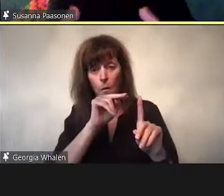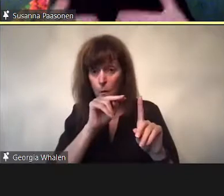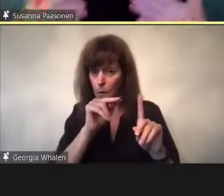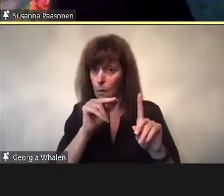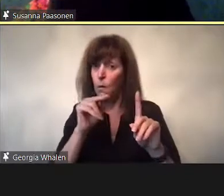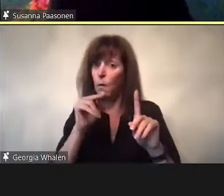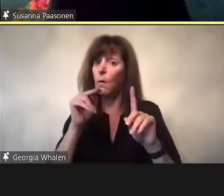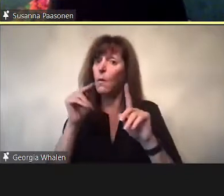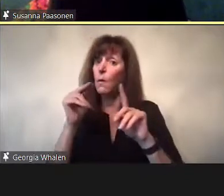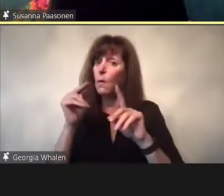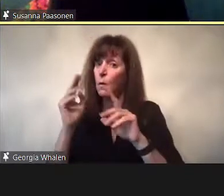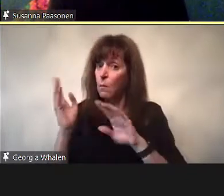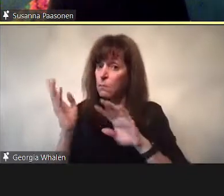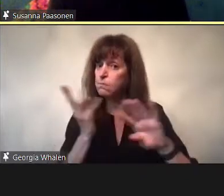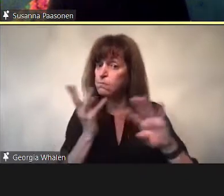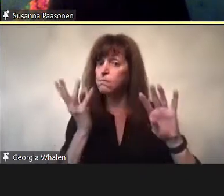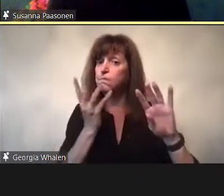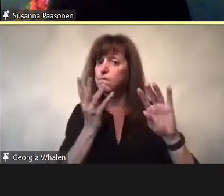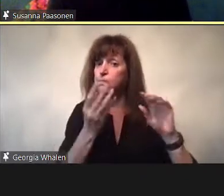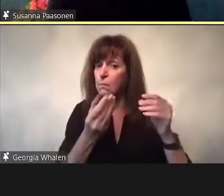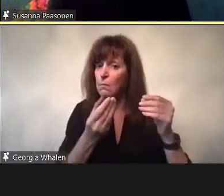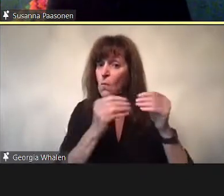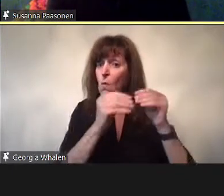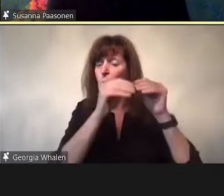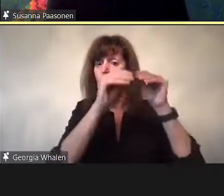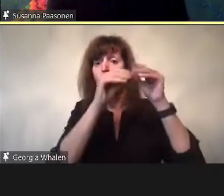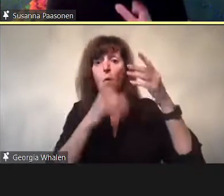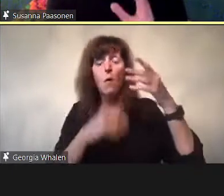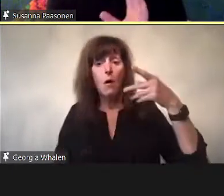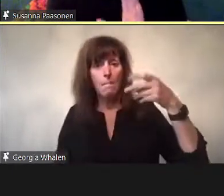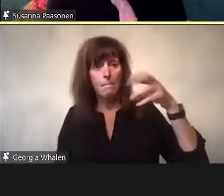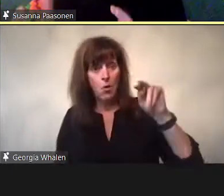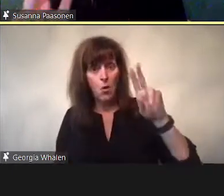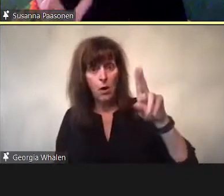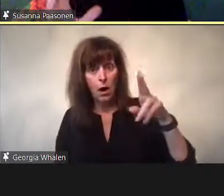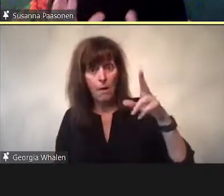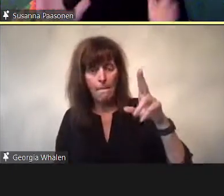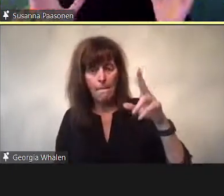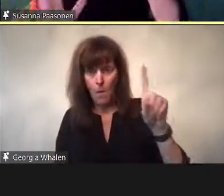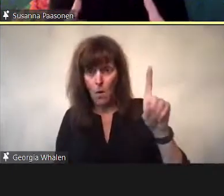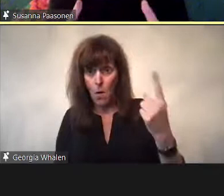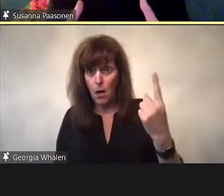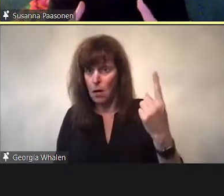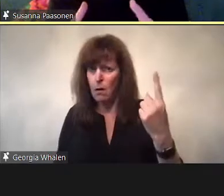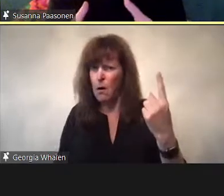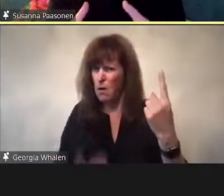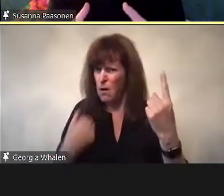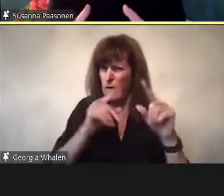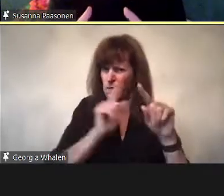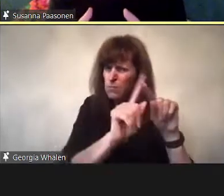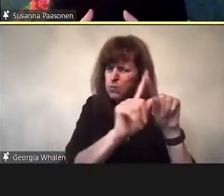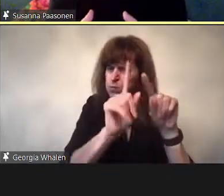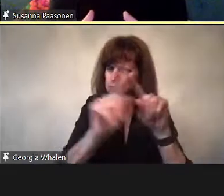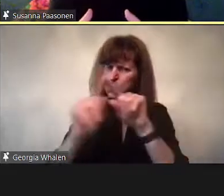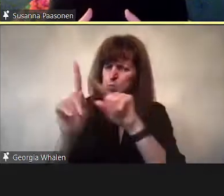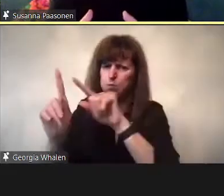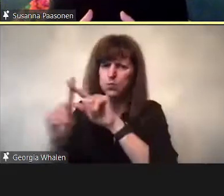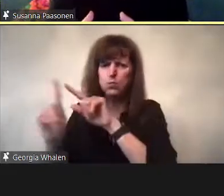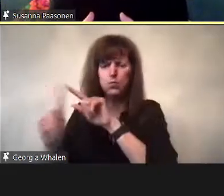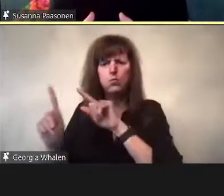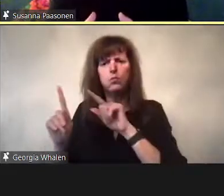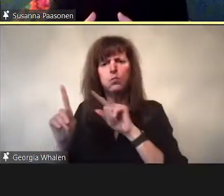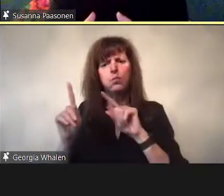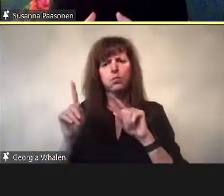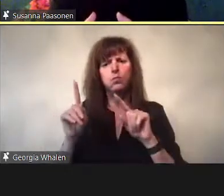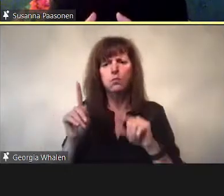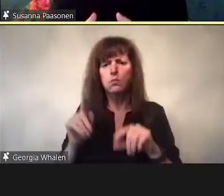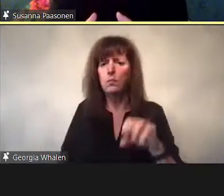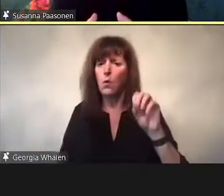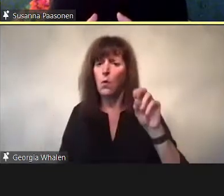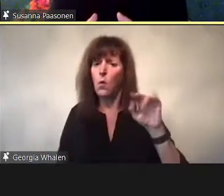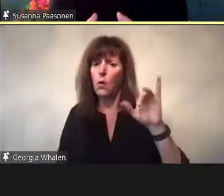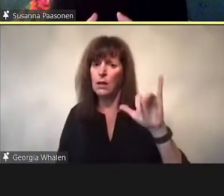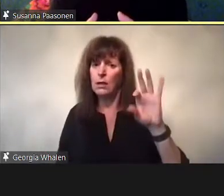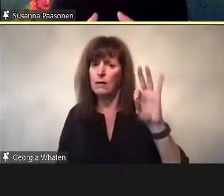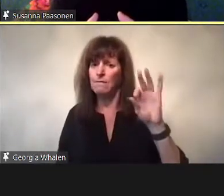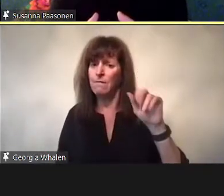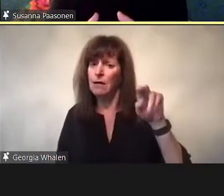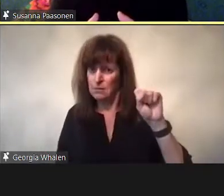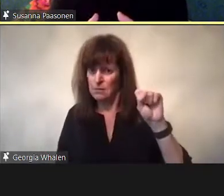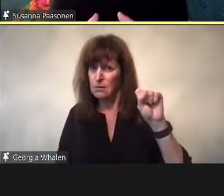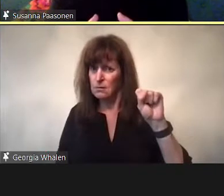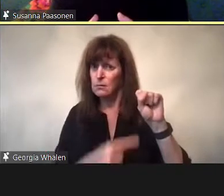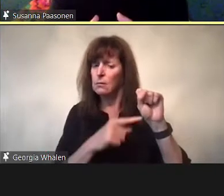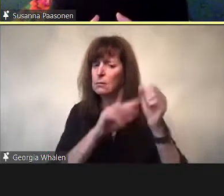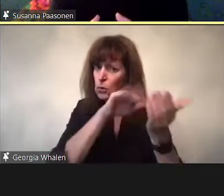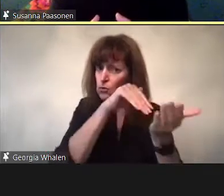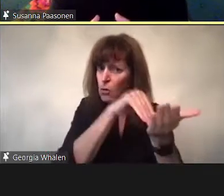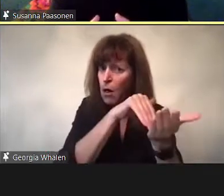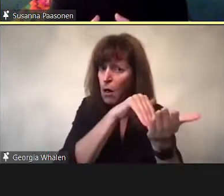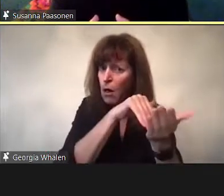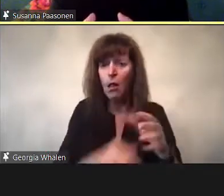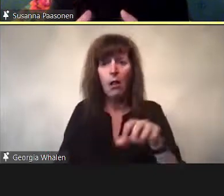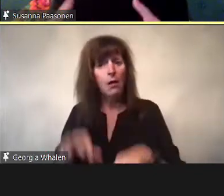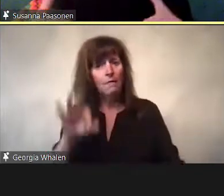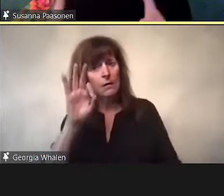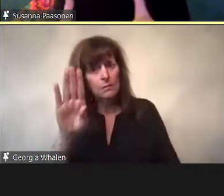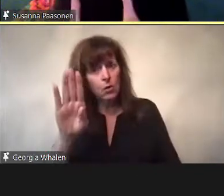And all of this is key becuase we’ve seen a centralization of online traffic.